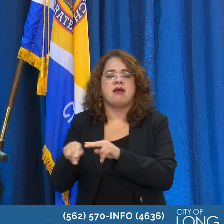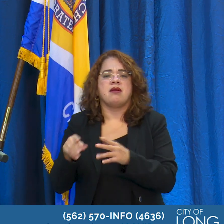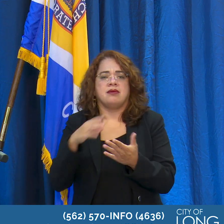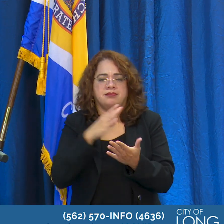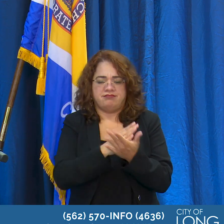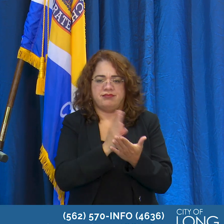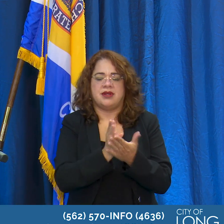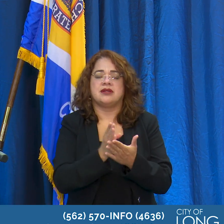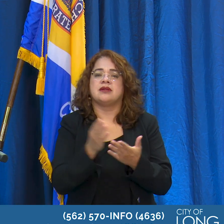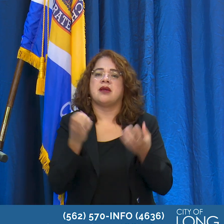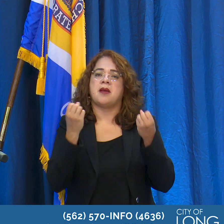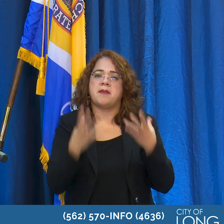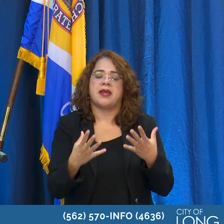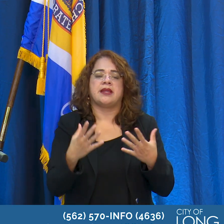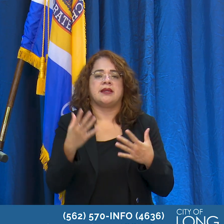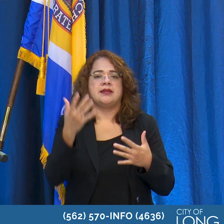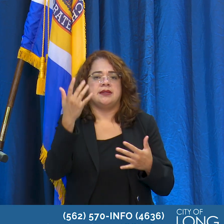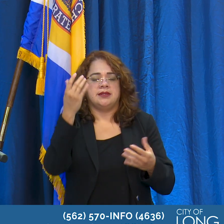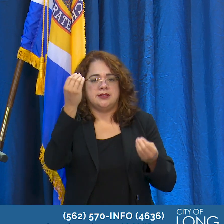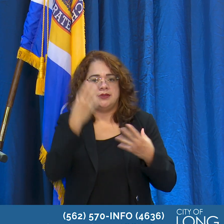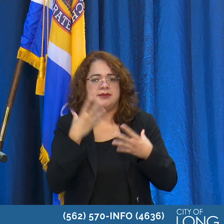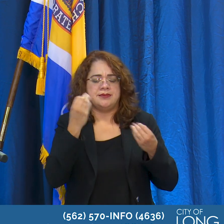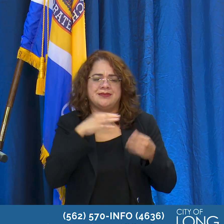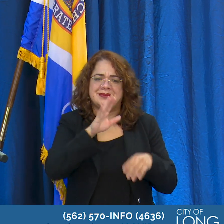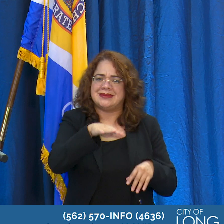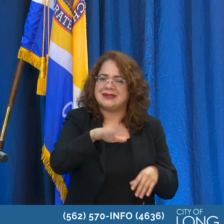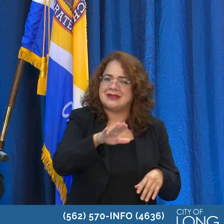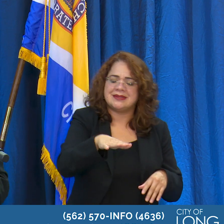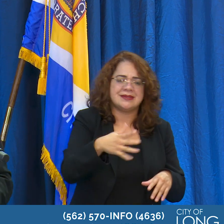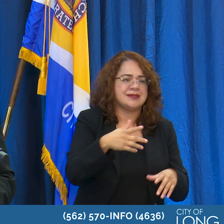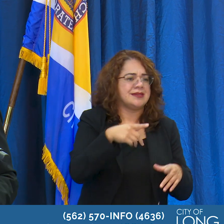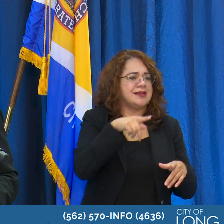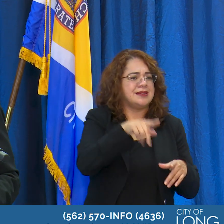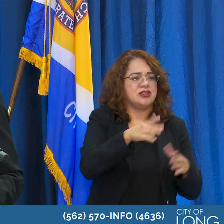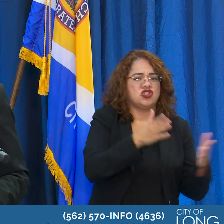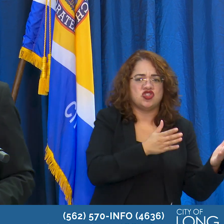that they don't want to see certain cuts, certain types of services that we have.